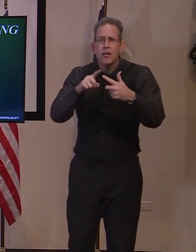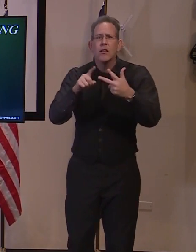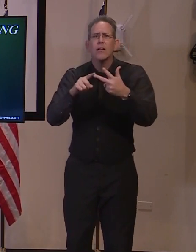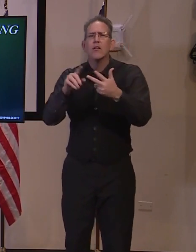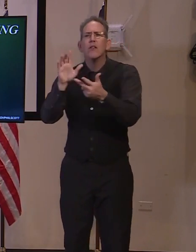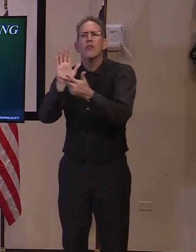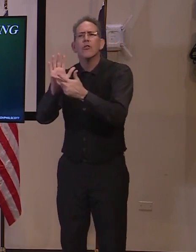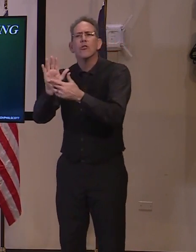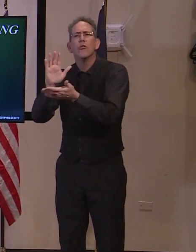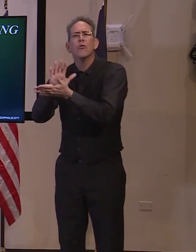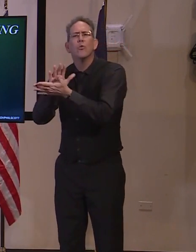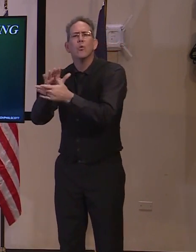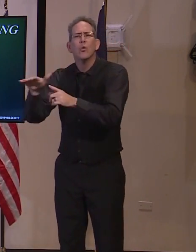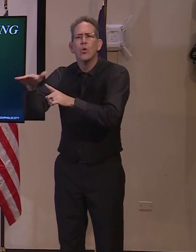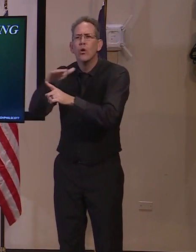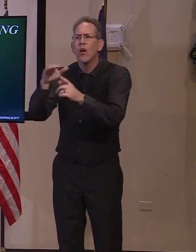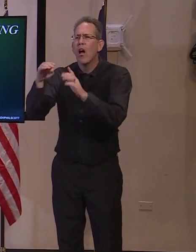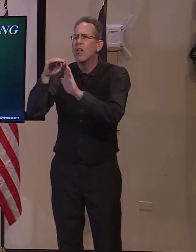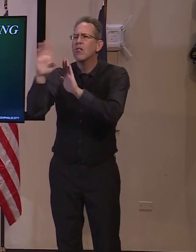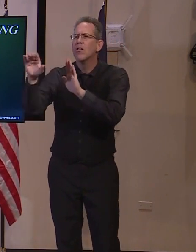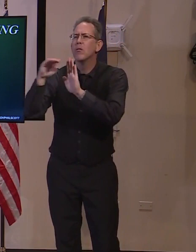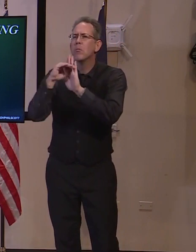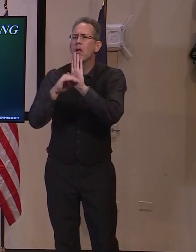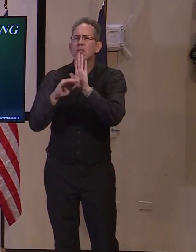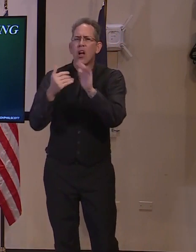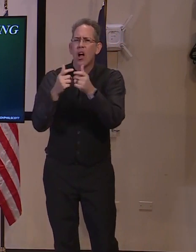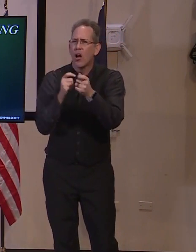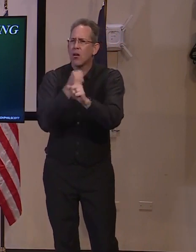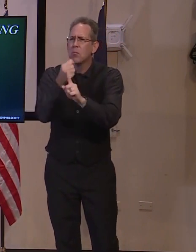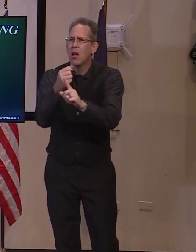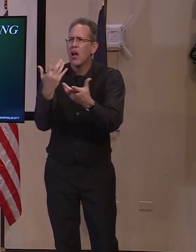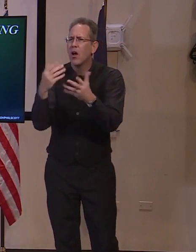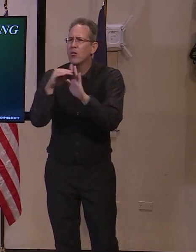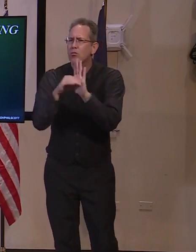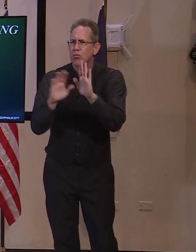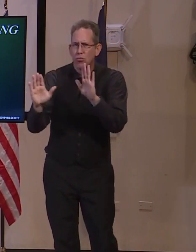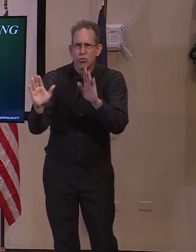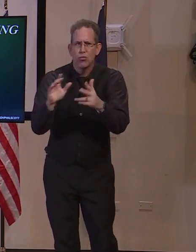Of these three, vaccination is by far and away the most important In the 12